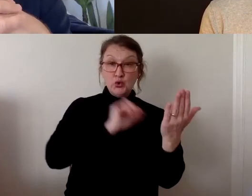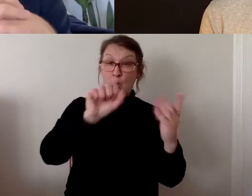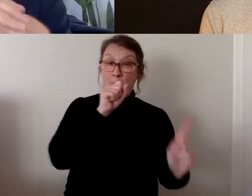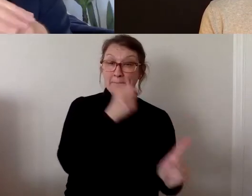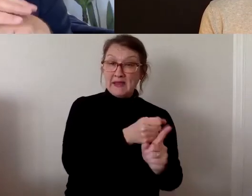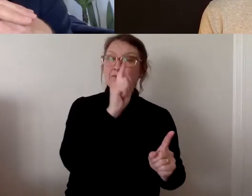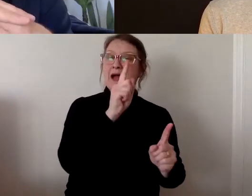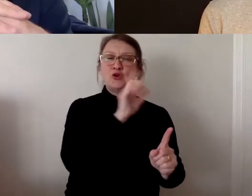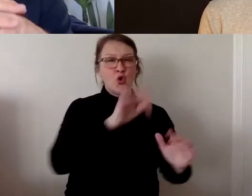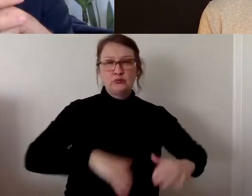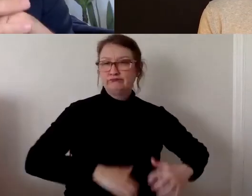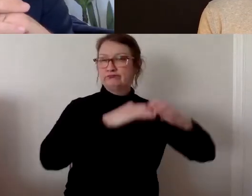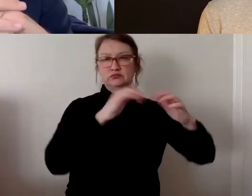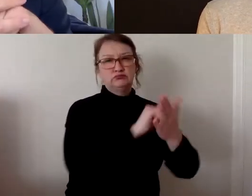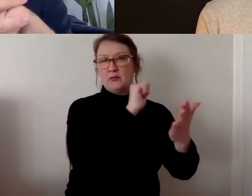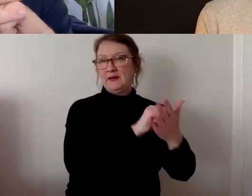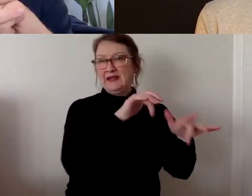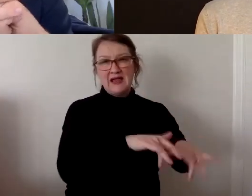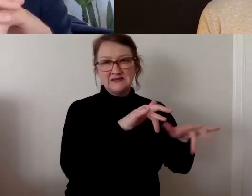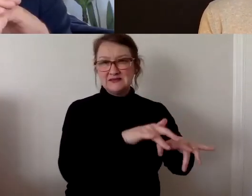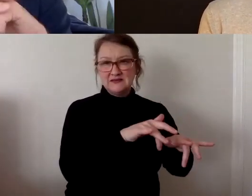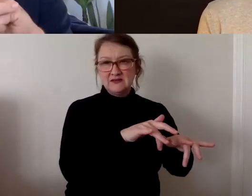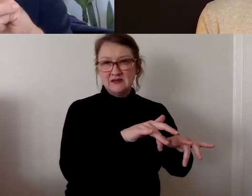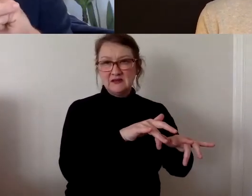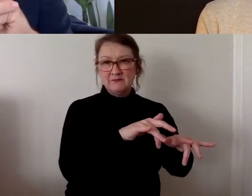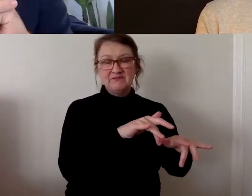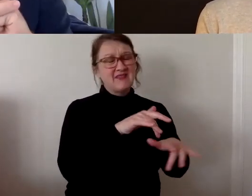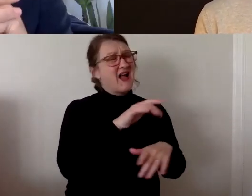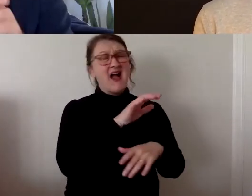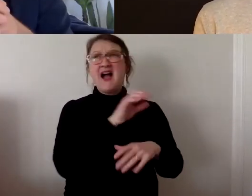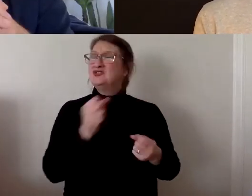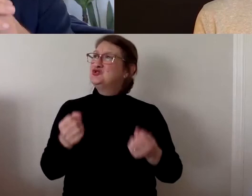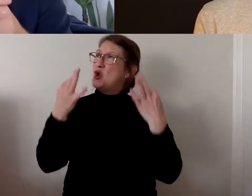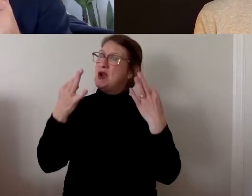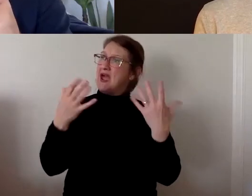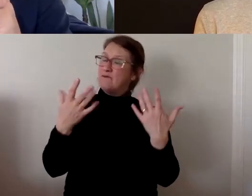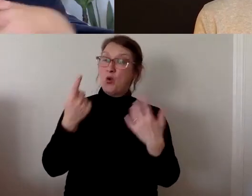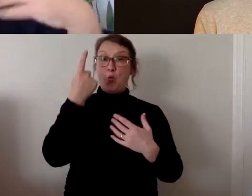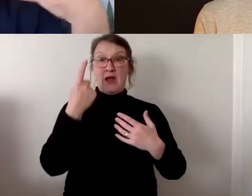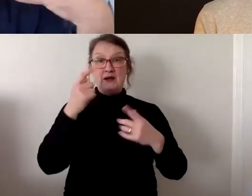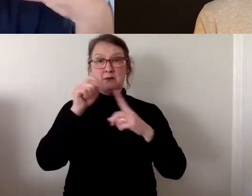yet, and I don't know that there's an overarching platform that I would recommend. However, I would recommend you move in your